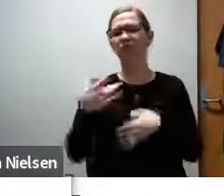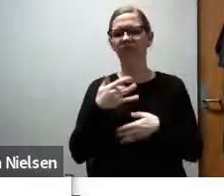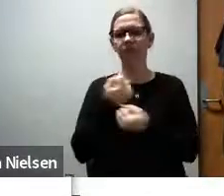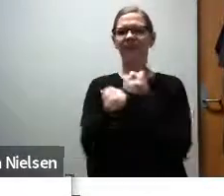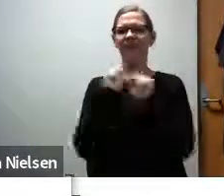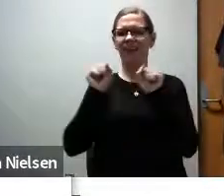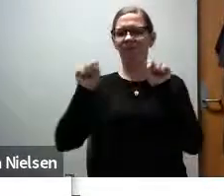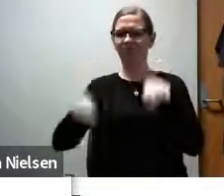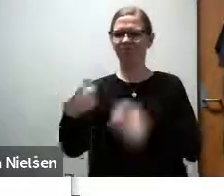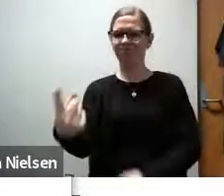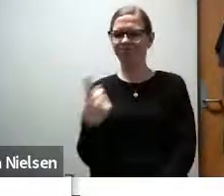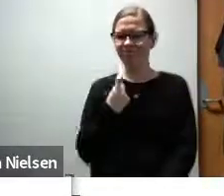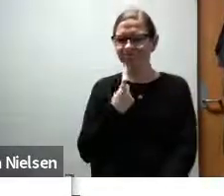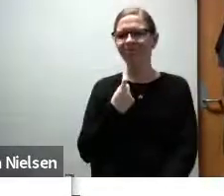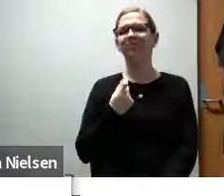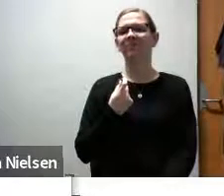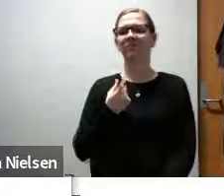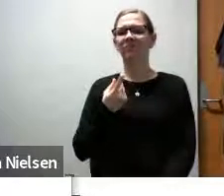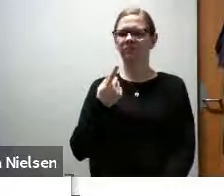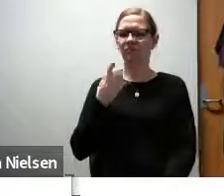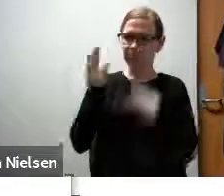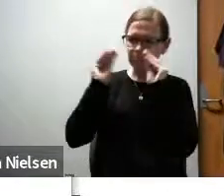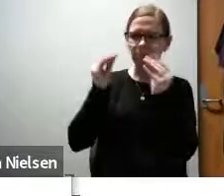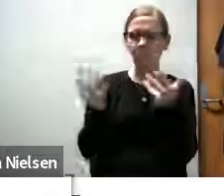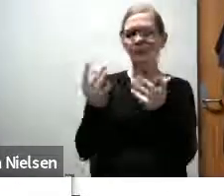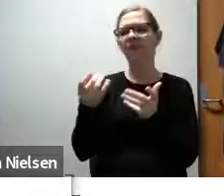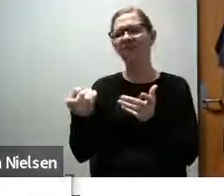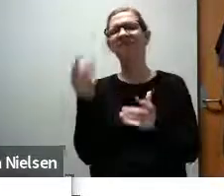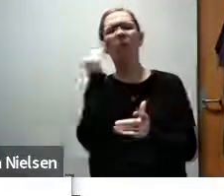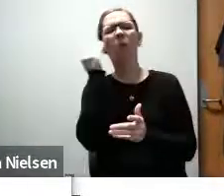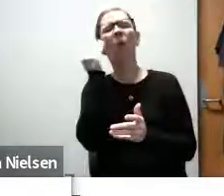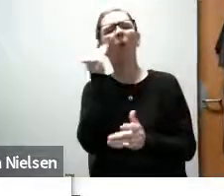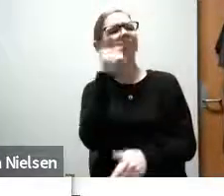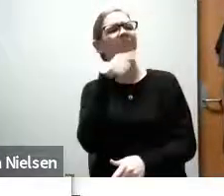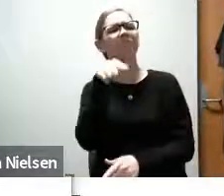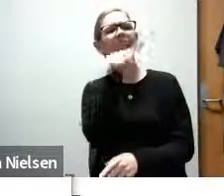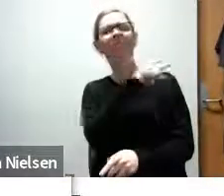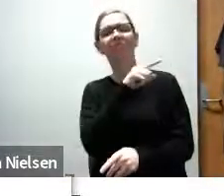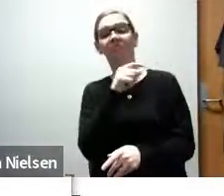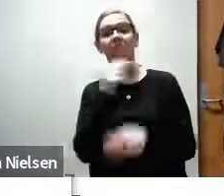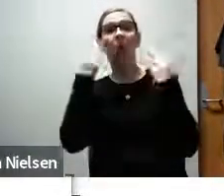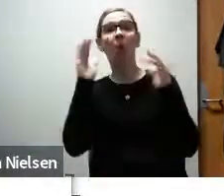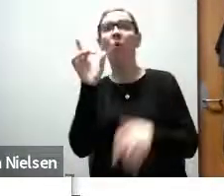About what you're learning or what you're teaching them in class and they know that everybody else around them is not going to know that they've asked that question.